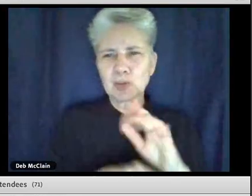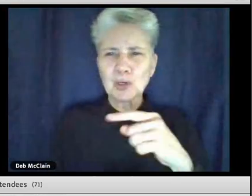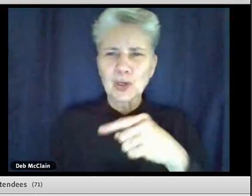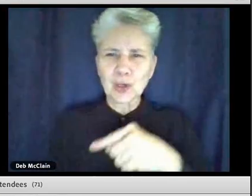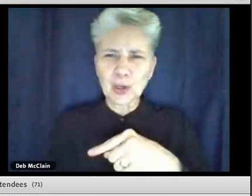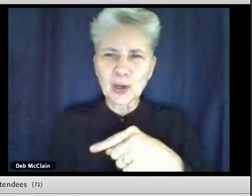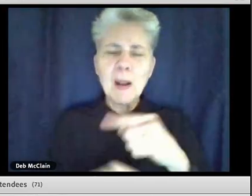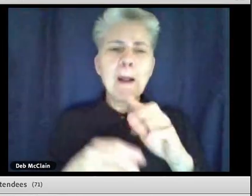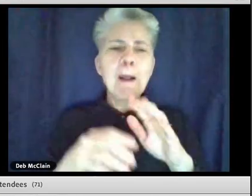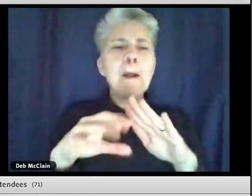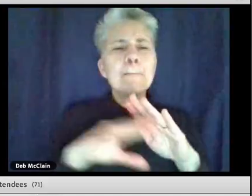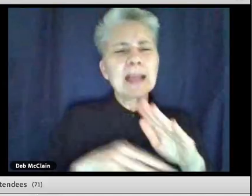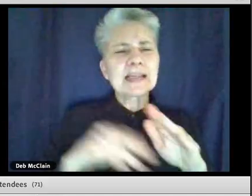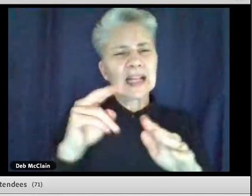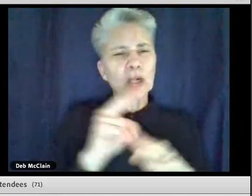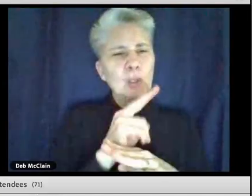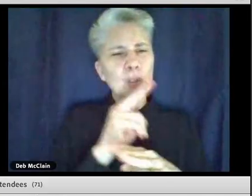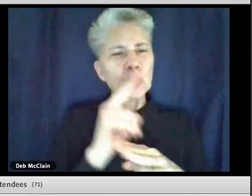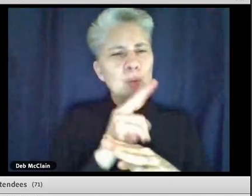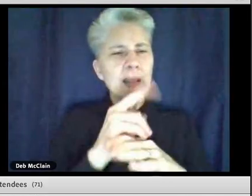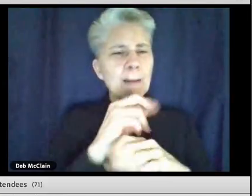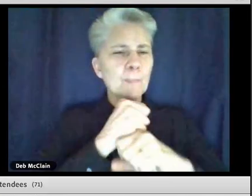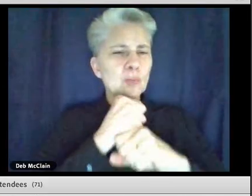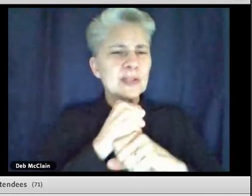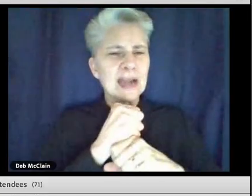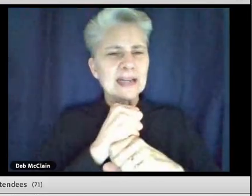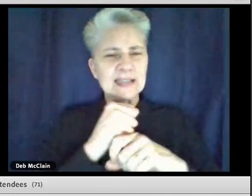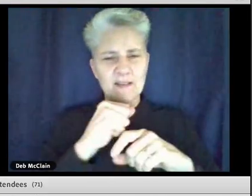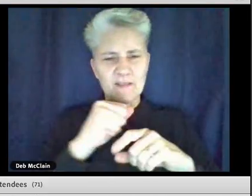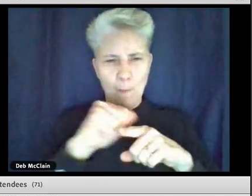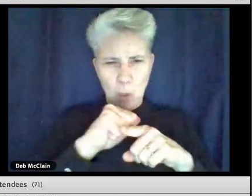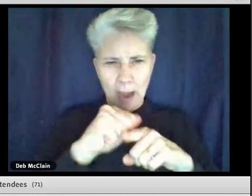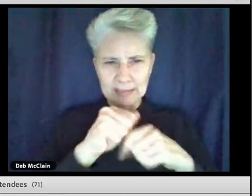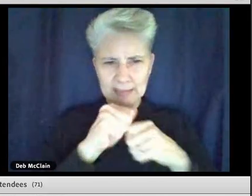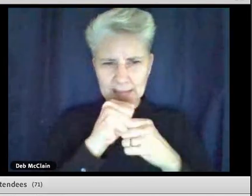Basically it's using protective practice to slow the rate of COVID-19.